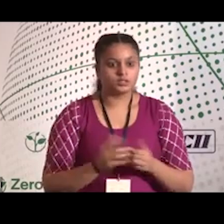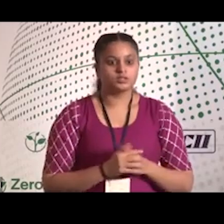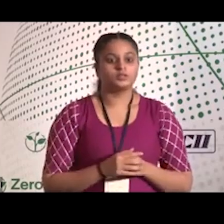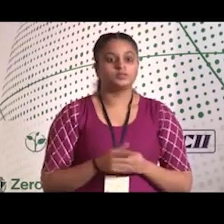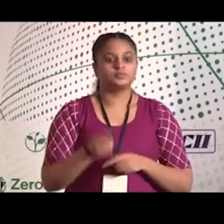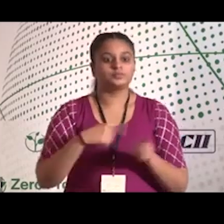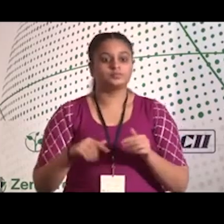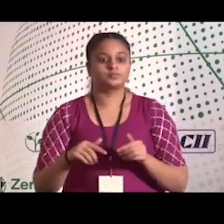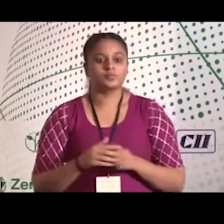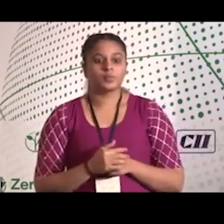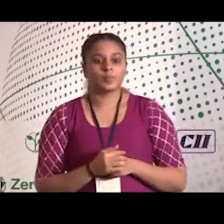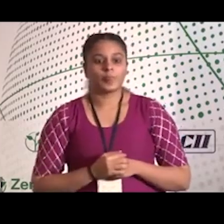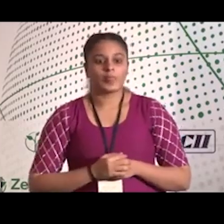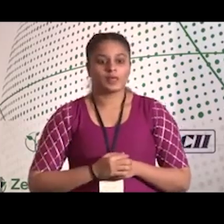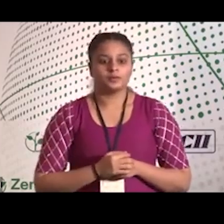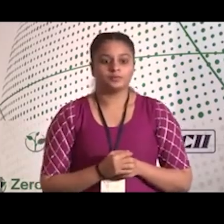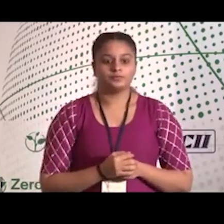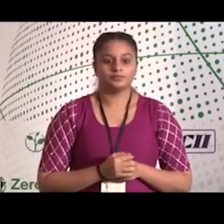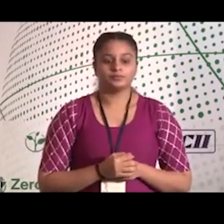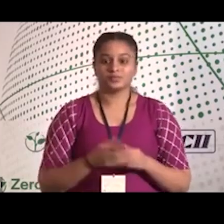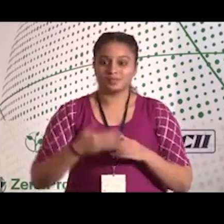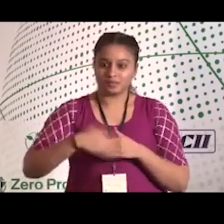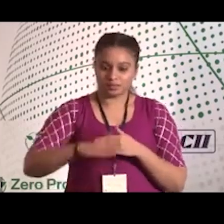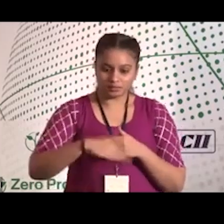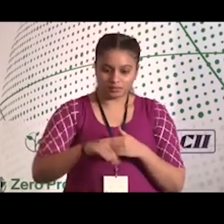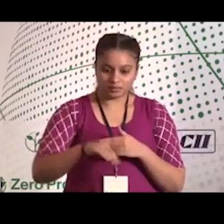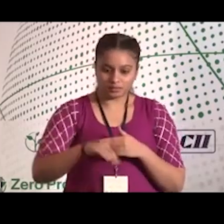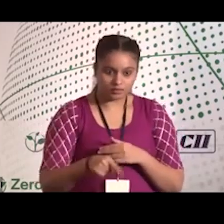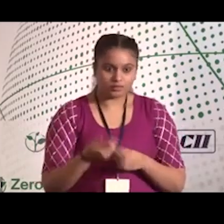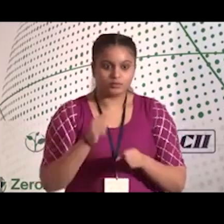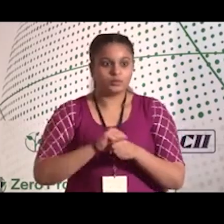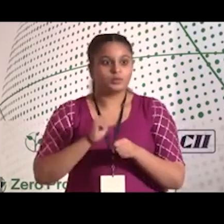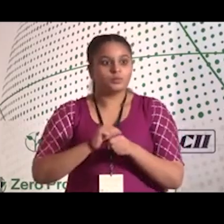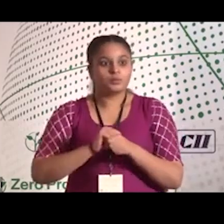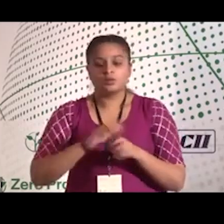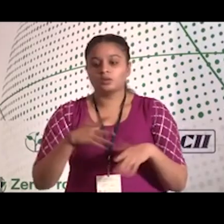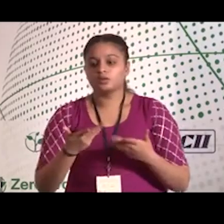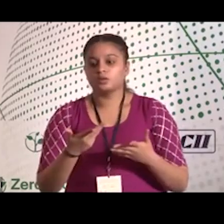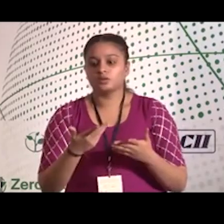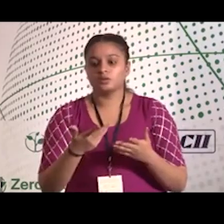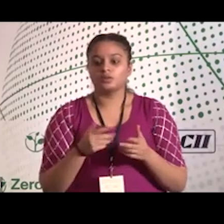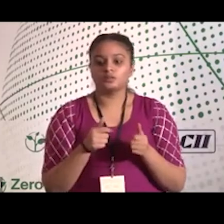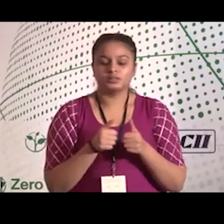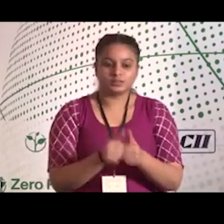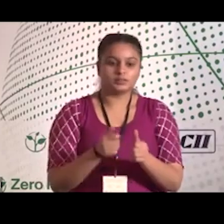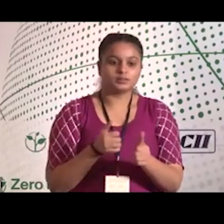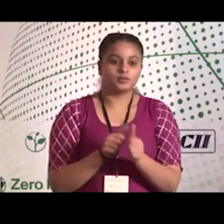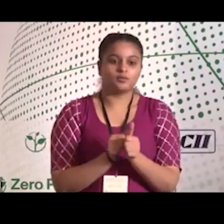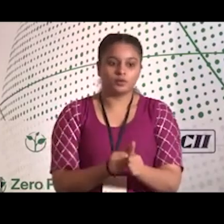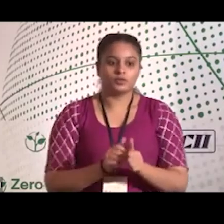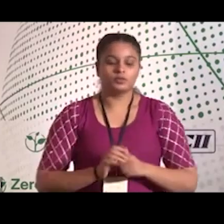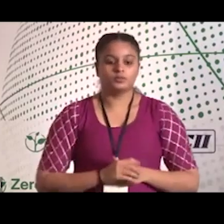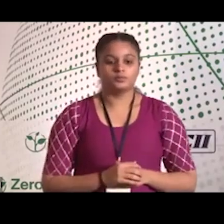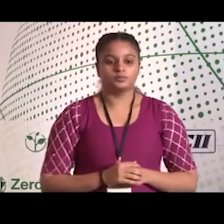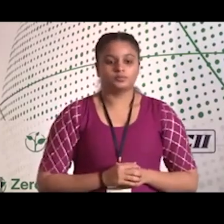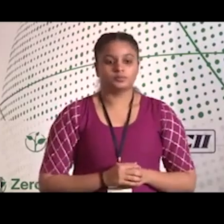that actually contribute towards improving the human development. And so that's what United Way does